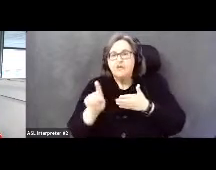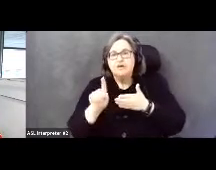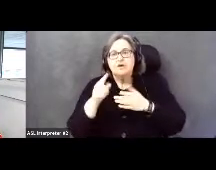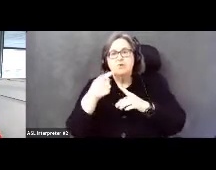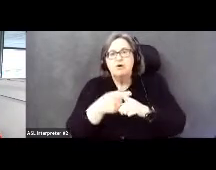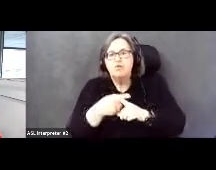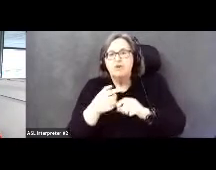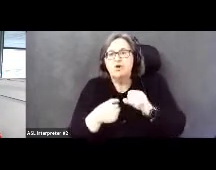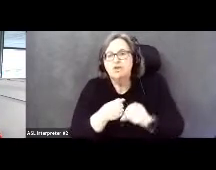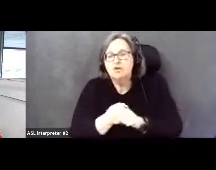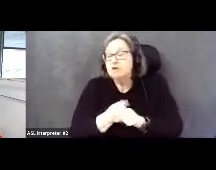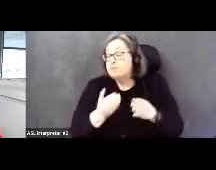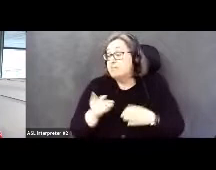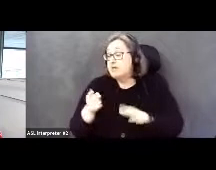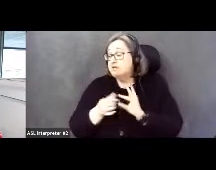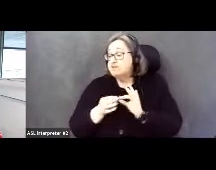I want to get a job and have significant